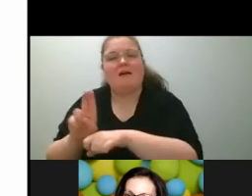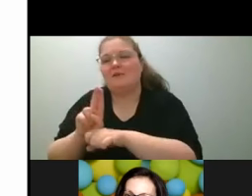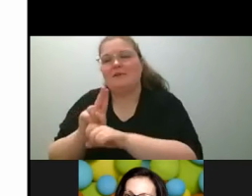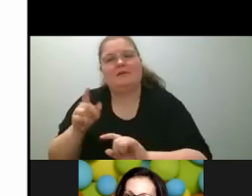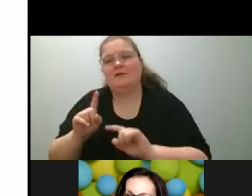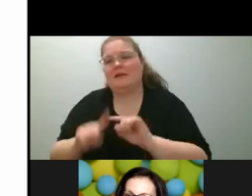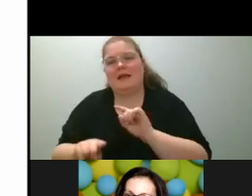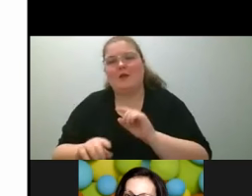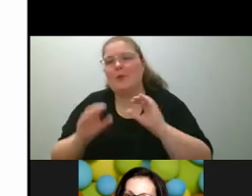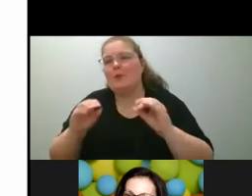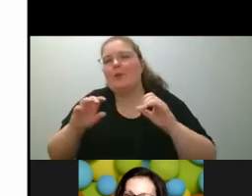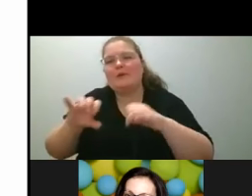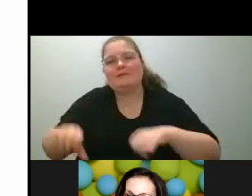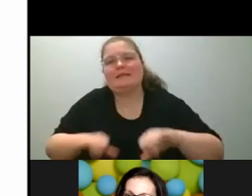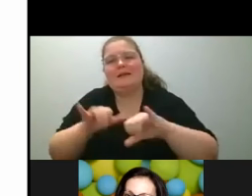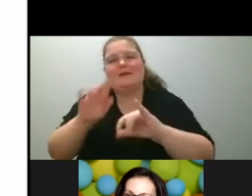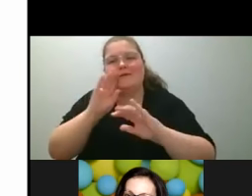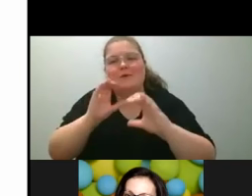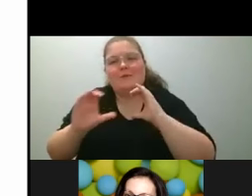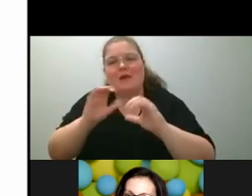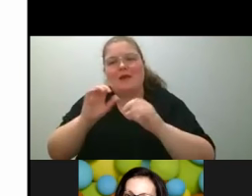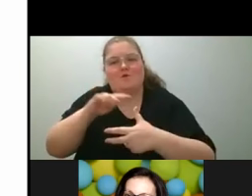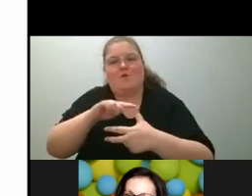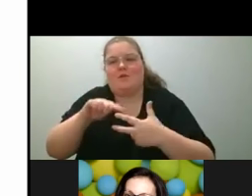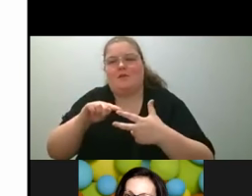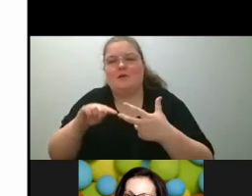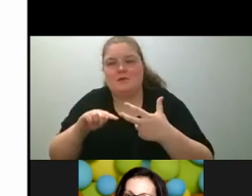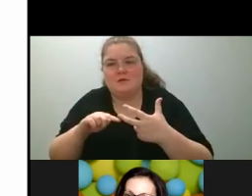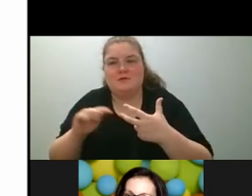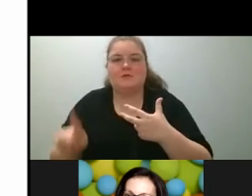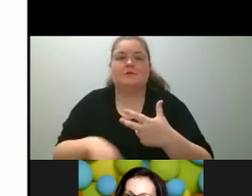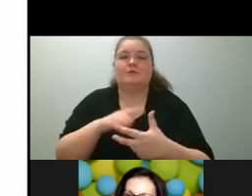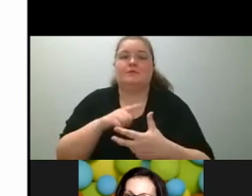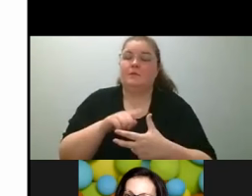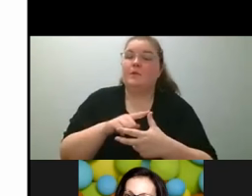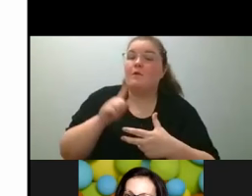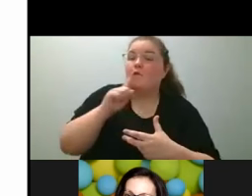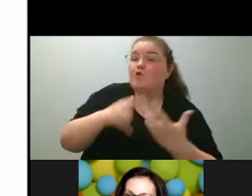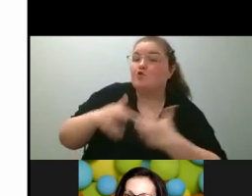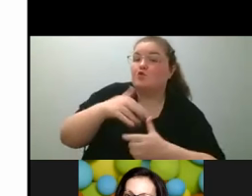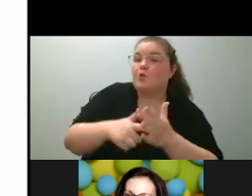as a standard for communication. So one of the things in terms of social requirements is humor.